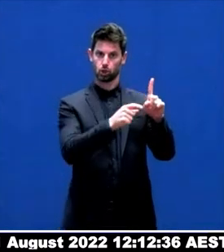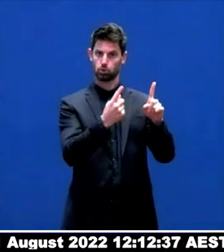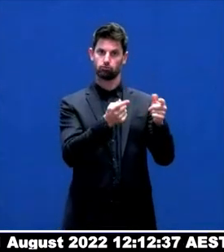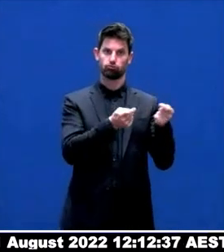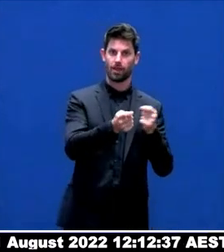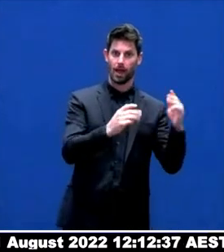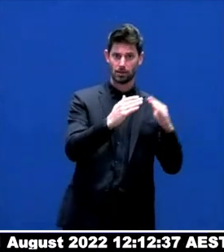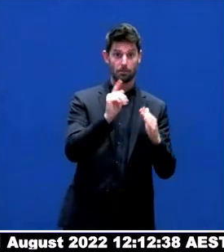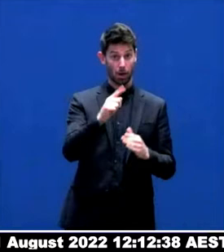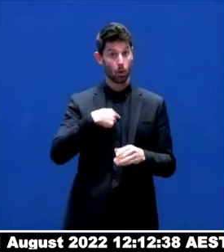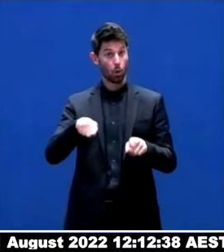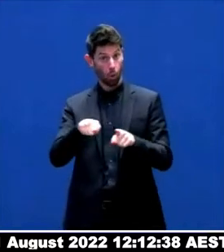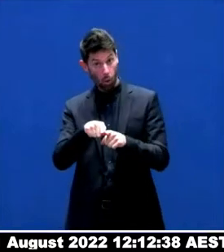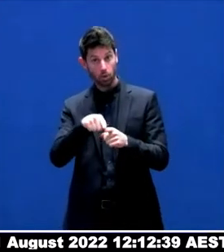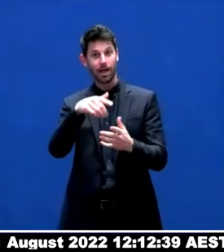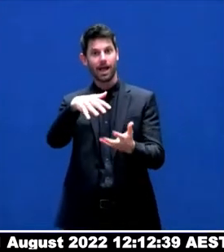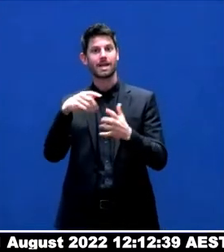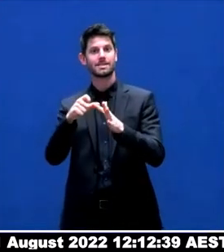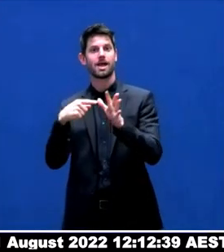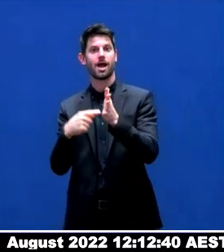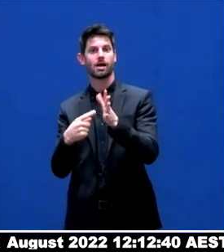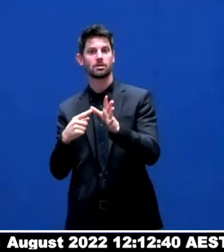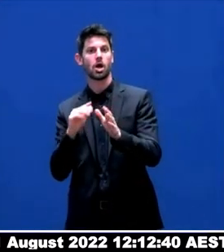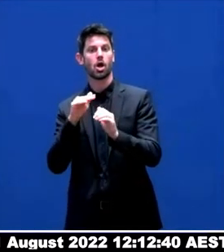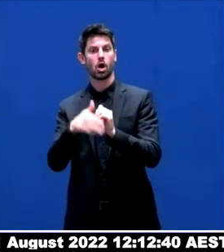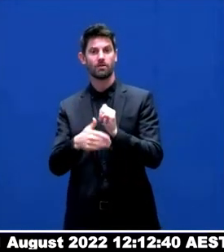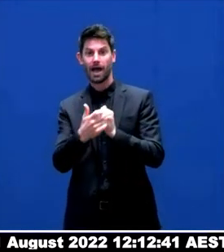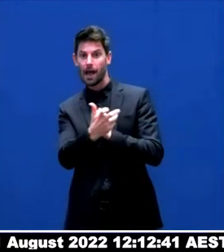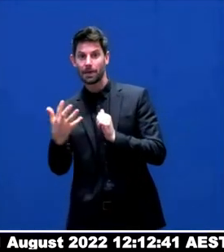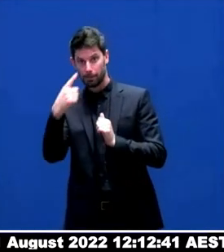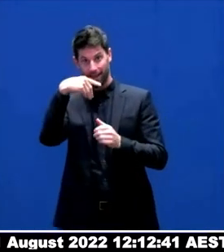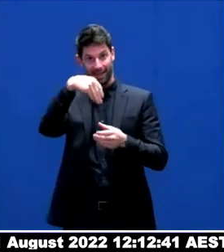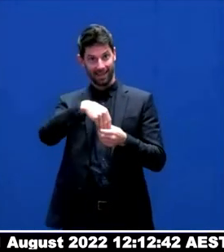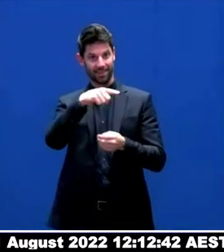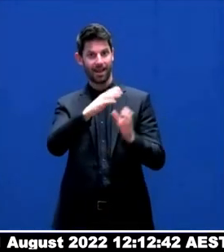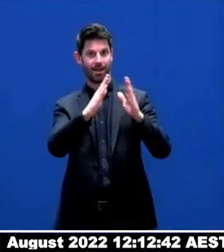disability, but that number is often quoted as a number "or more", and by "or more" that